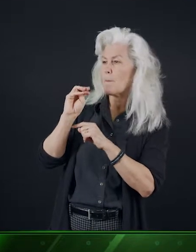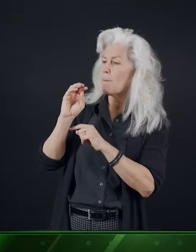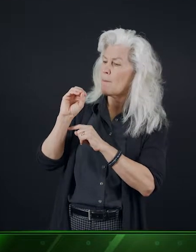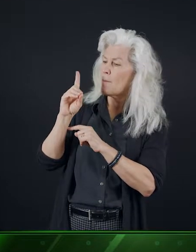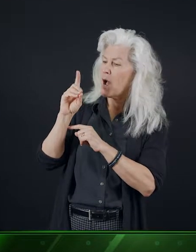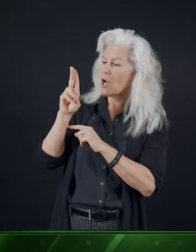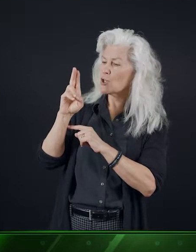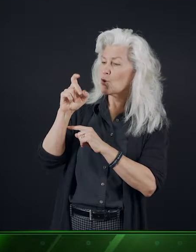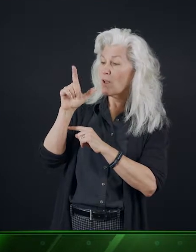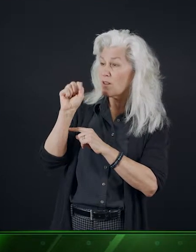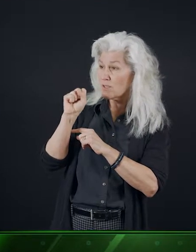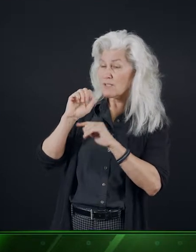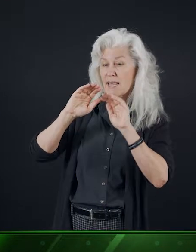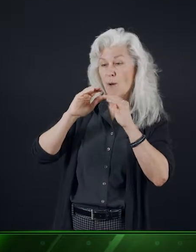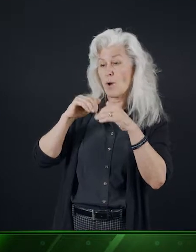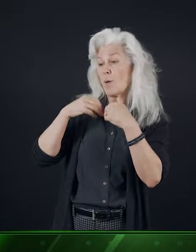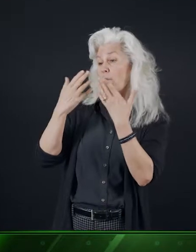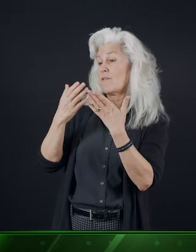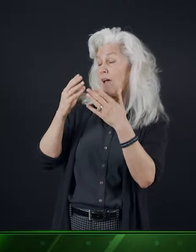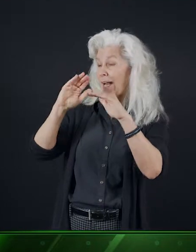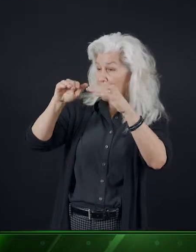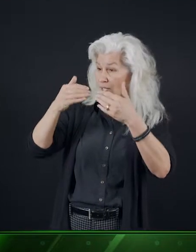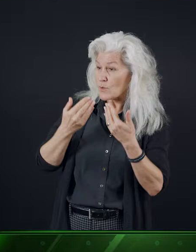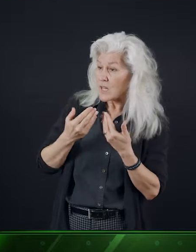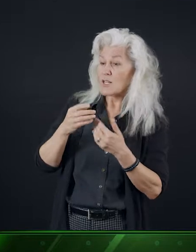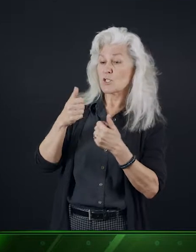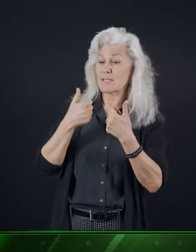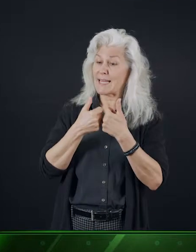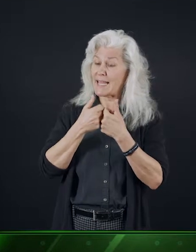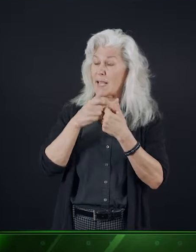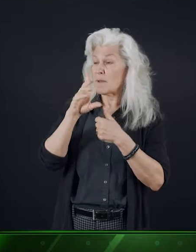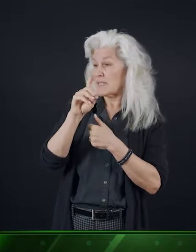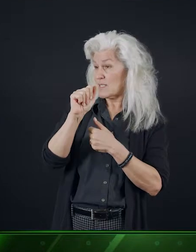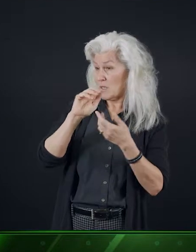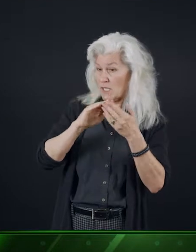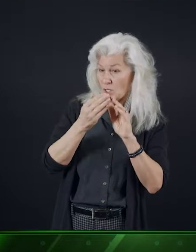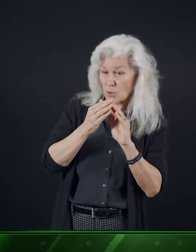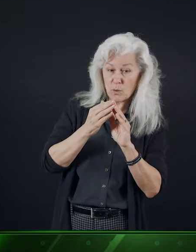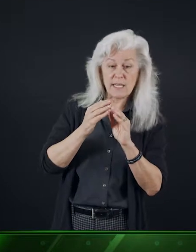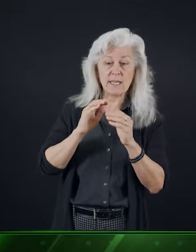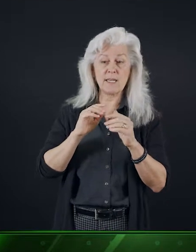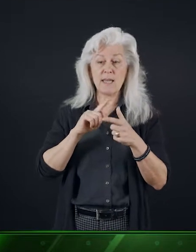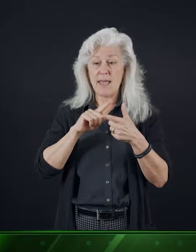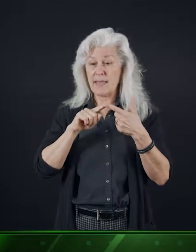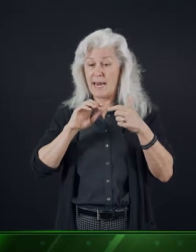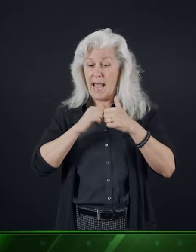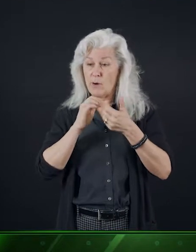that provide an introduction to the gaming and disability community, how to collaborate with the disability community,